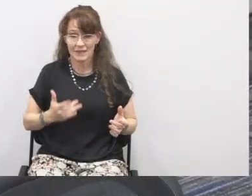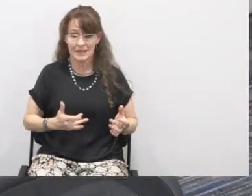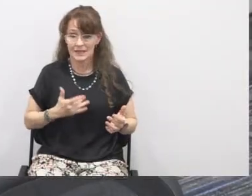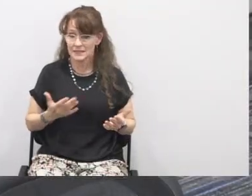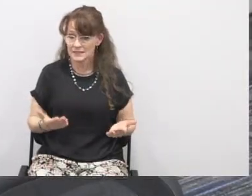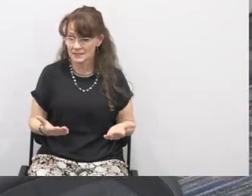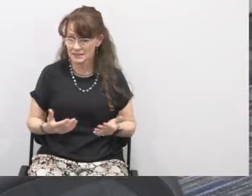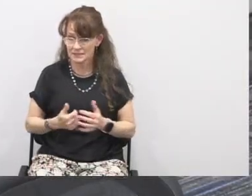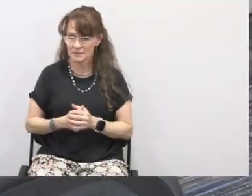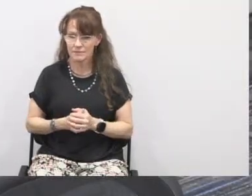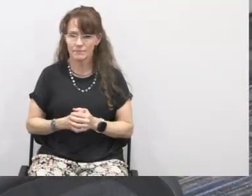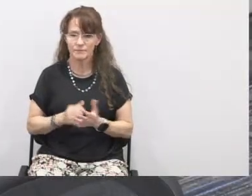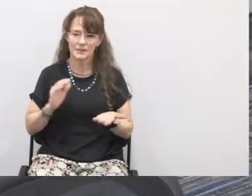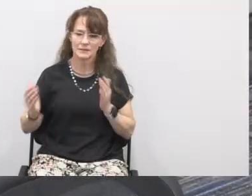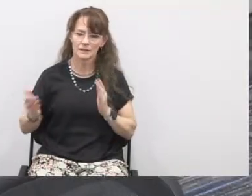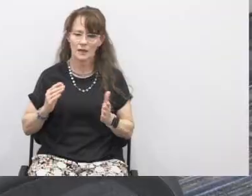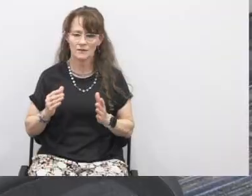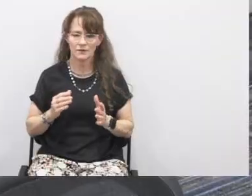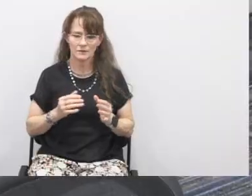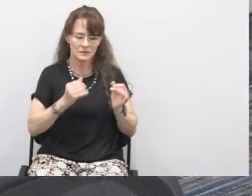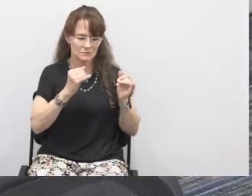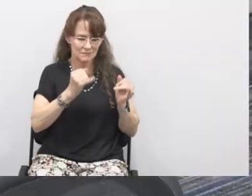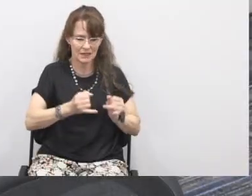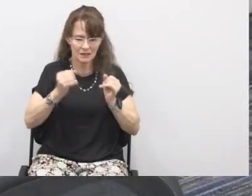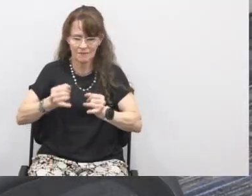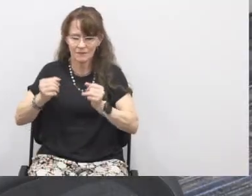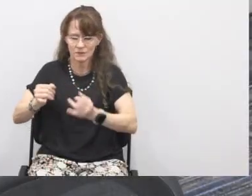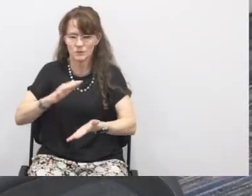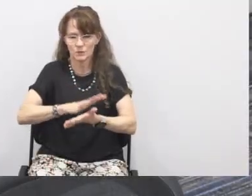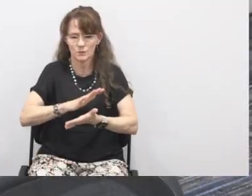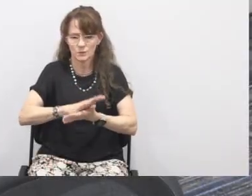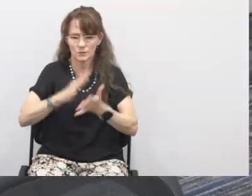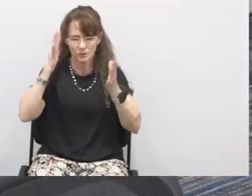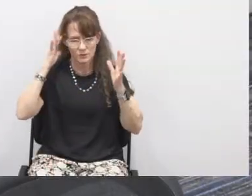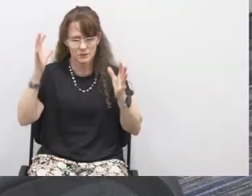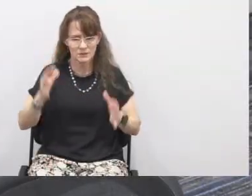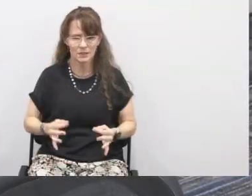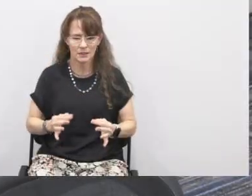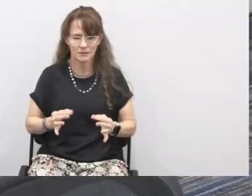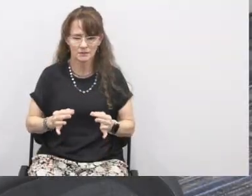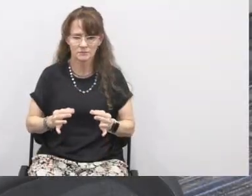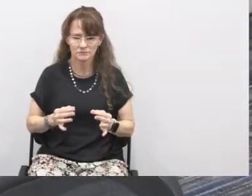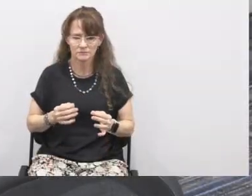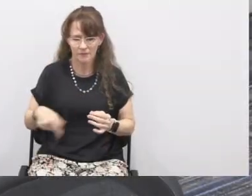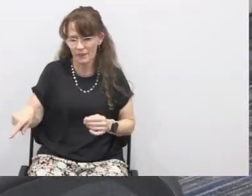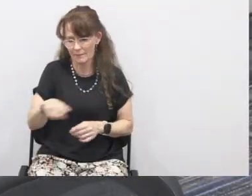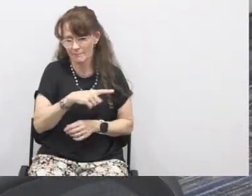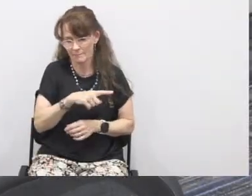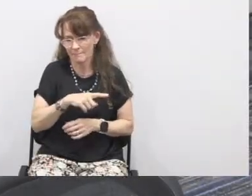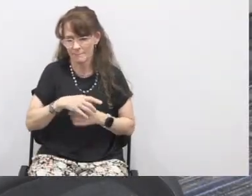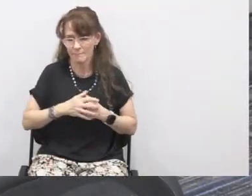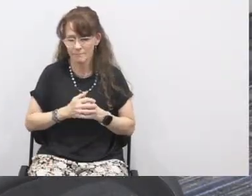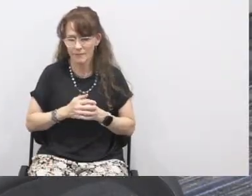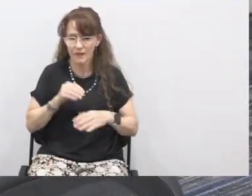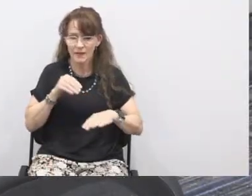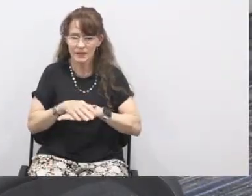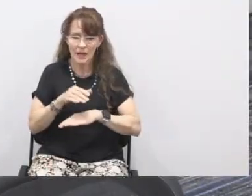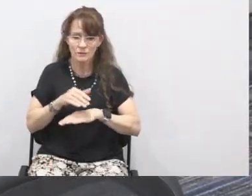And again, that's kind of a site by site decision and determination. Counselors also are typically a part of